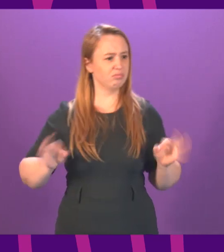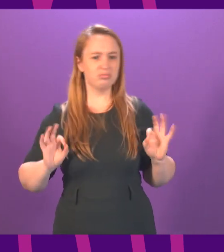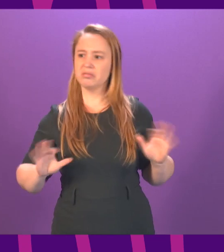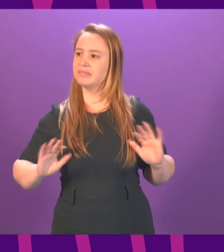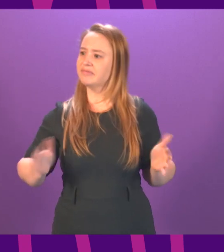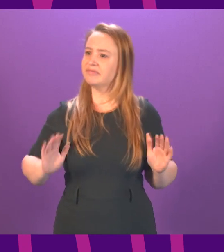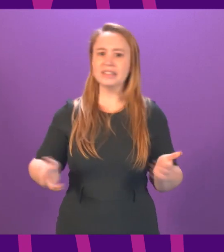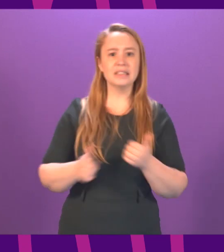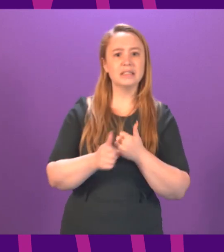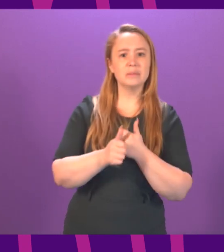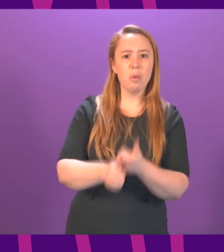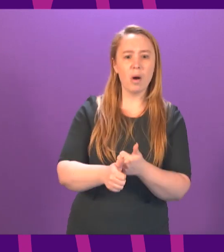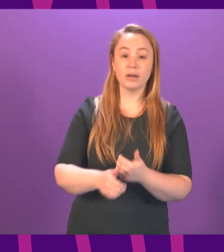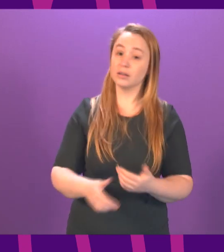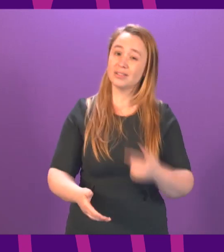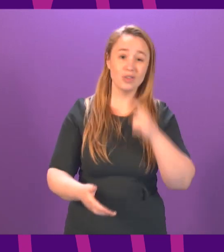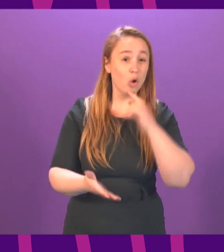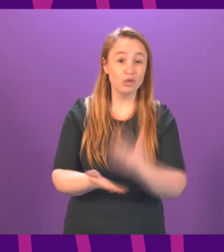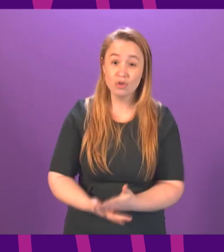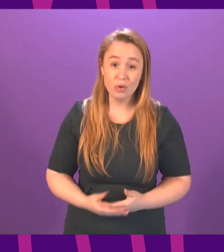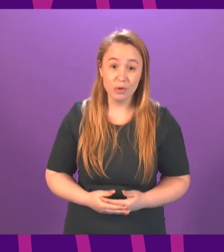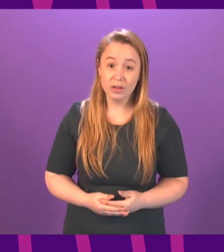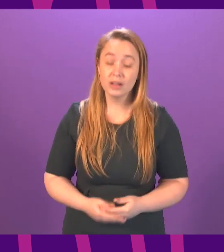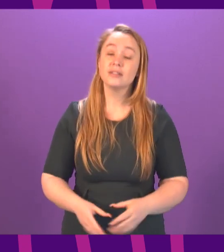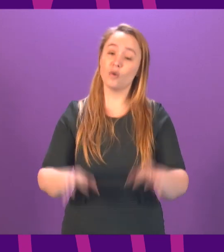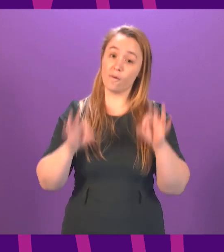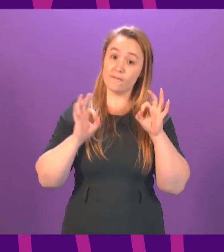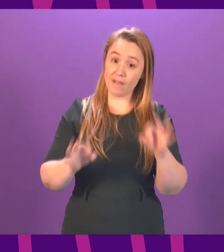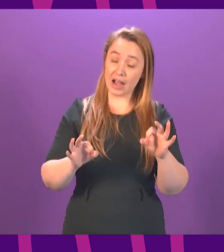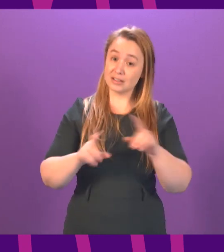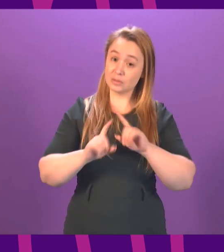Those are the facts of the situation. We will continue to work hard to improve as we go.